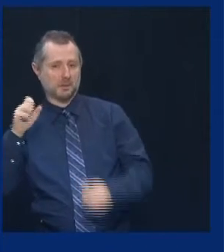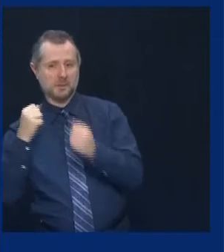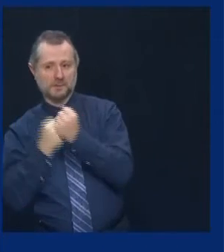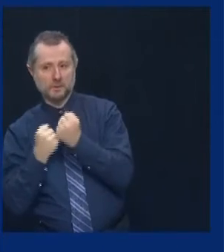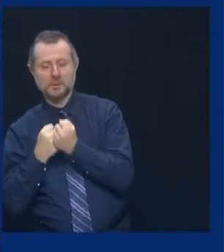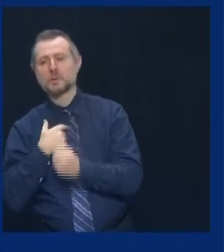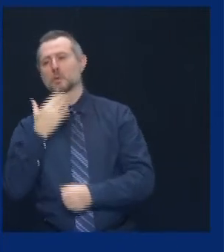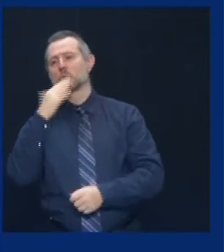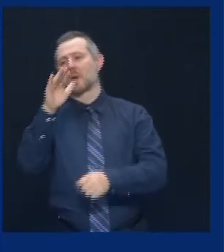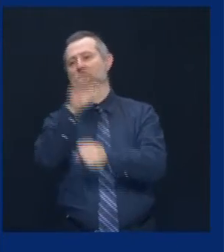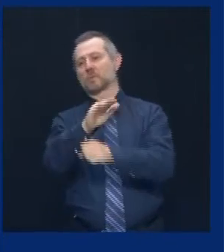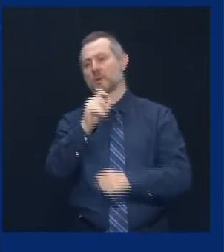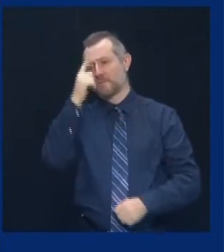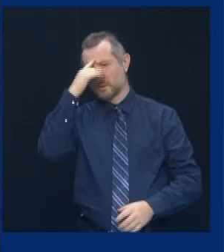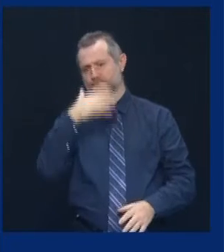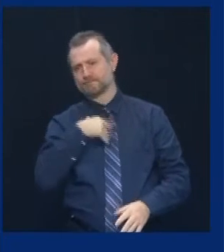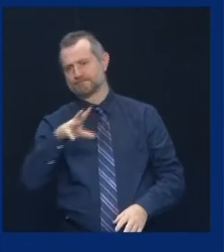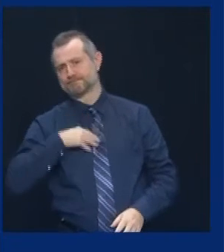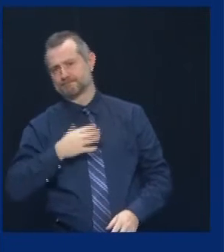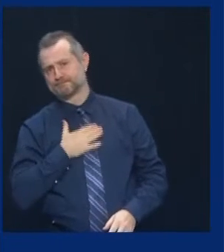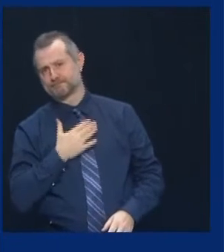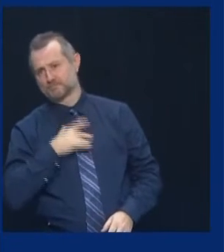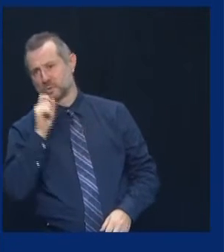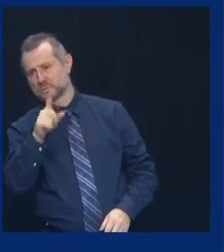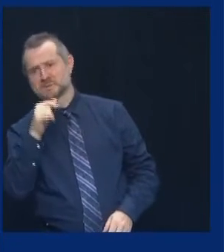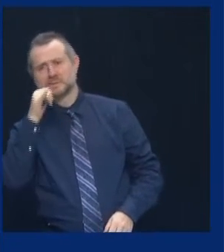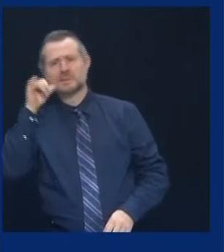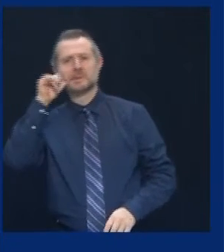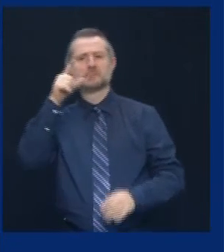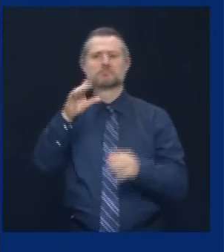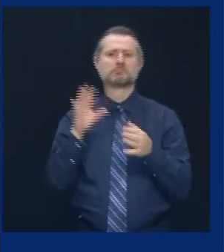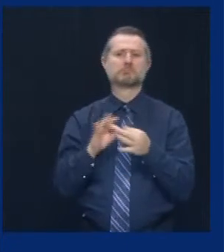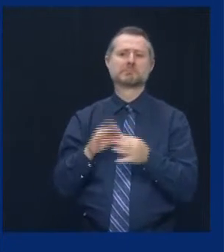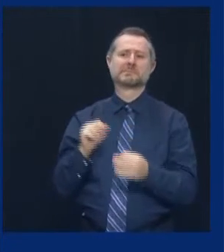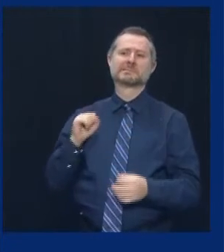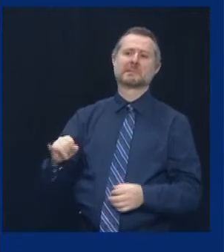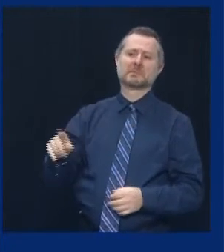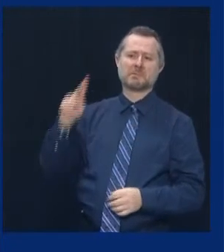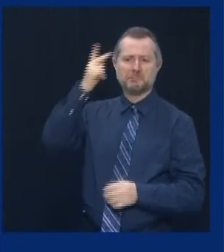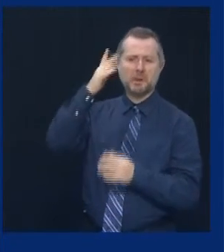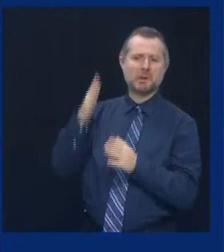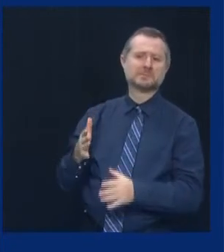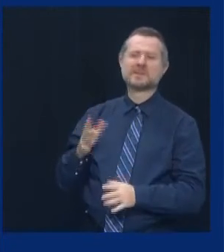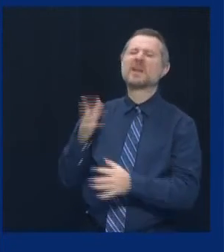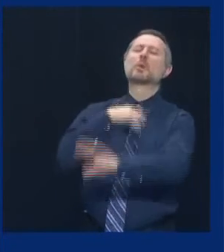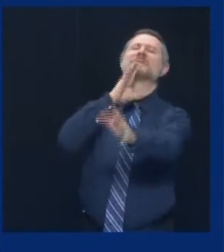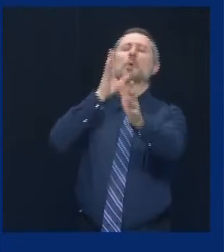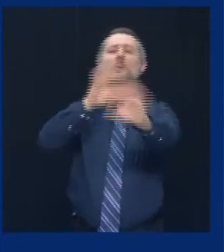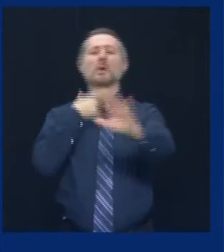YOUR LINE IS NOW OPEN. PLEASE UNMUTE YOUR MICROPHONE. GOOD AFTERNOON, MR. GOVERNOR.